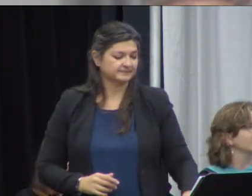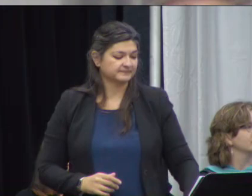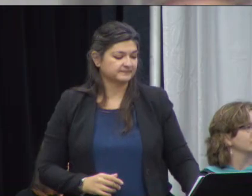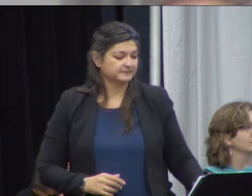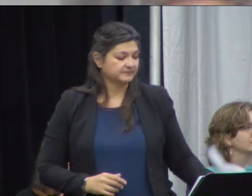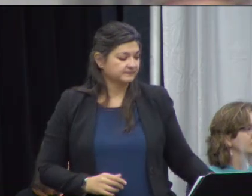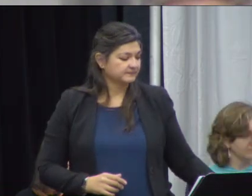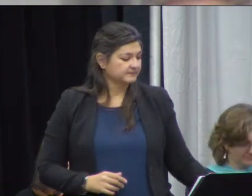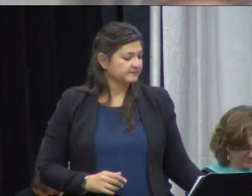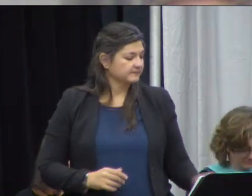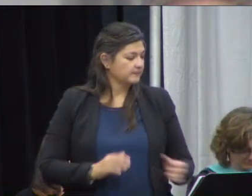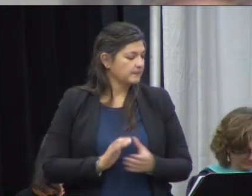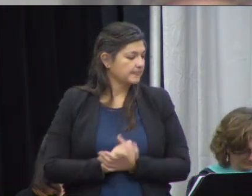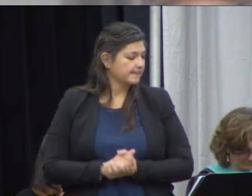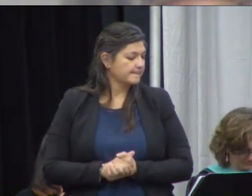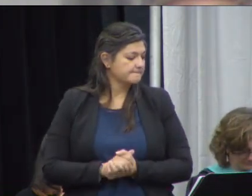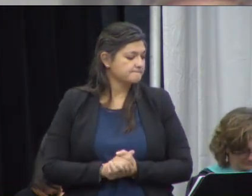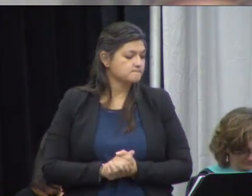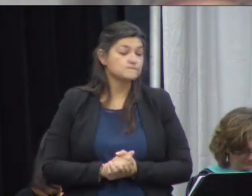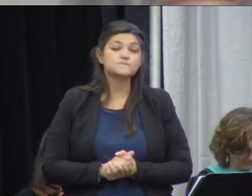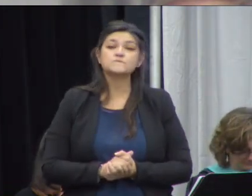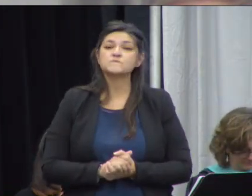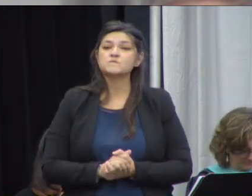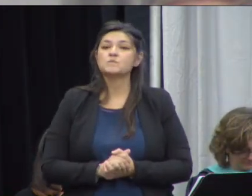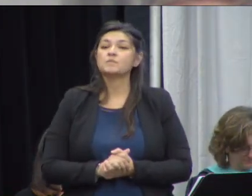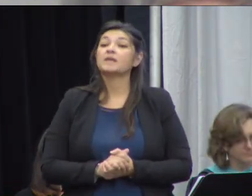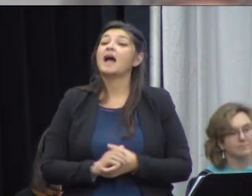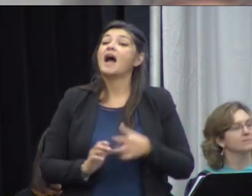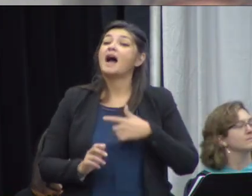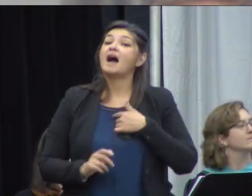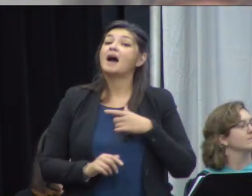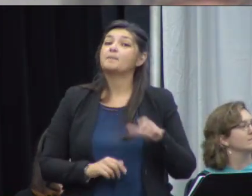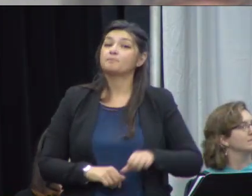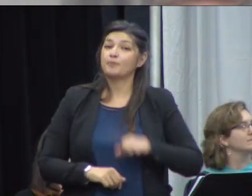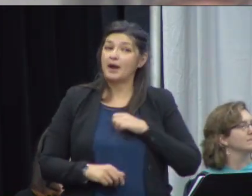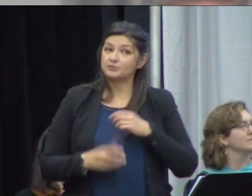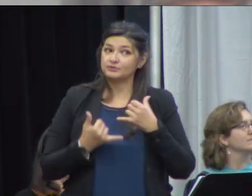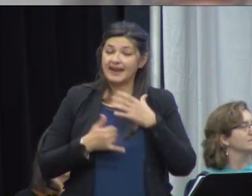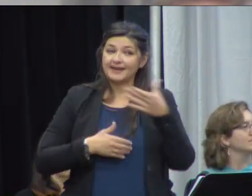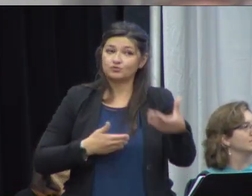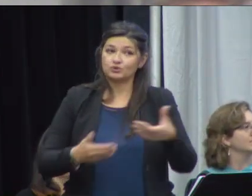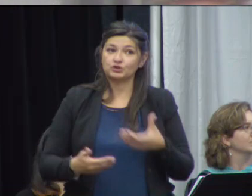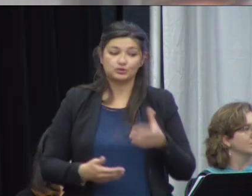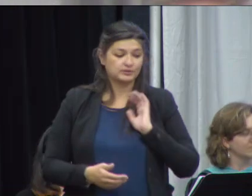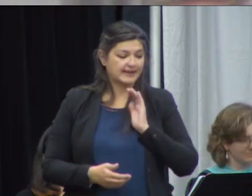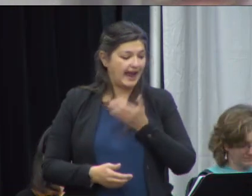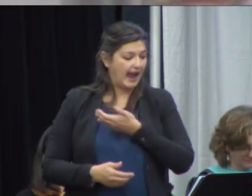I am honored today to also introduce our salutatorians for the Class of 2022.